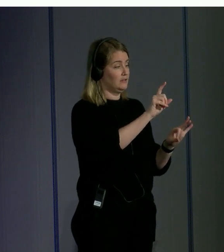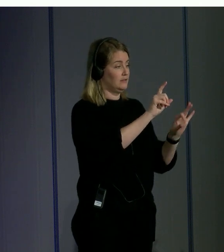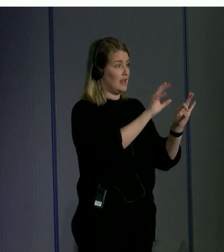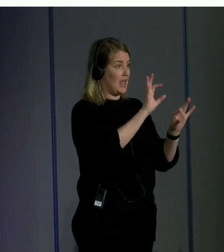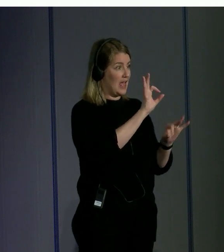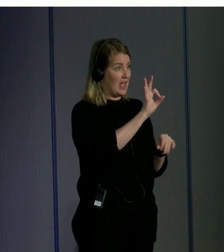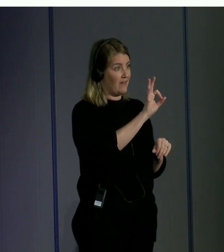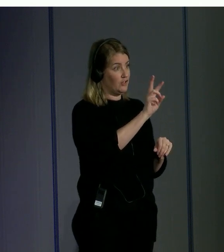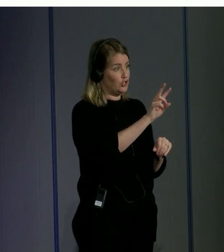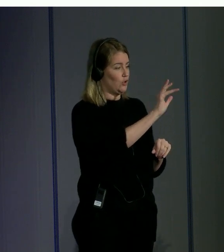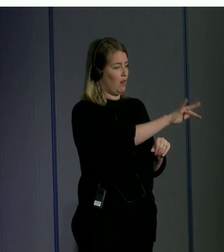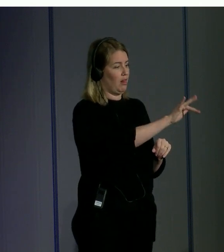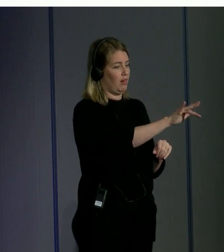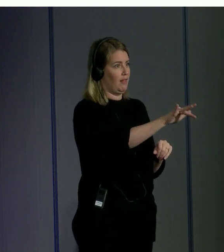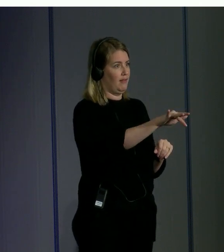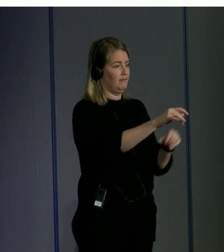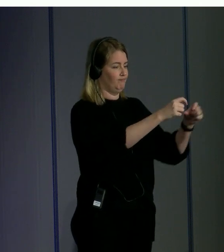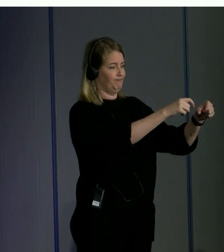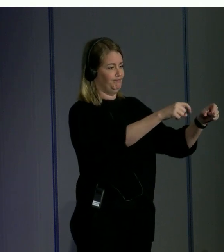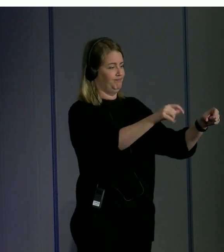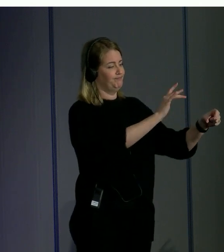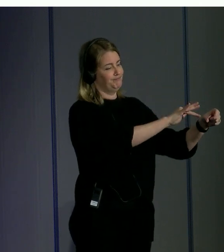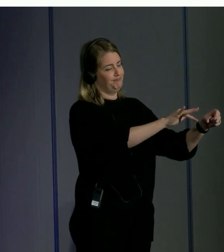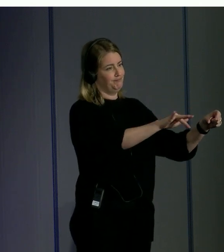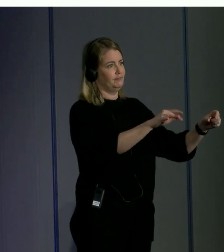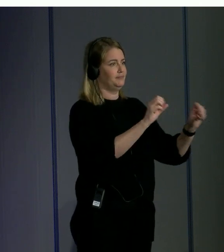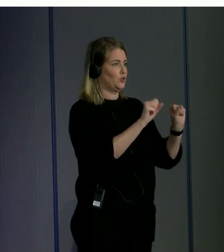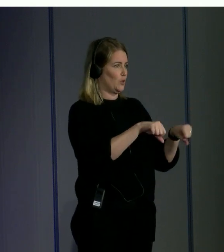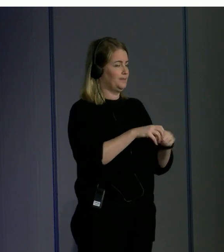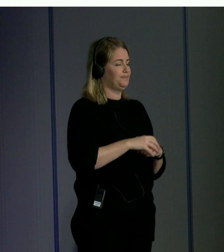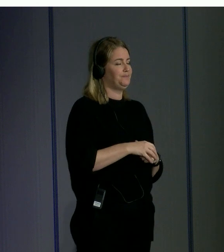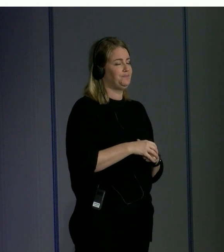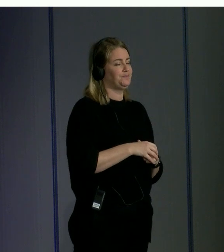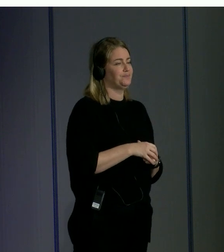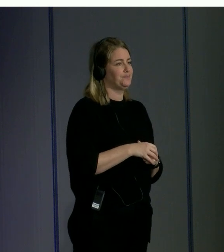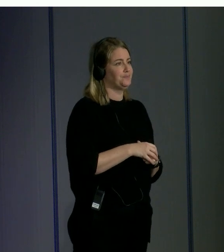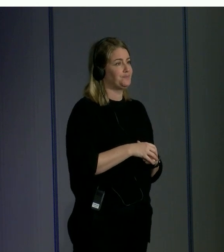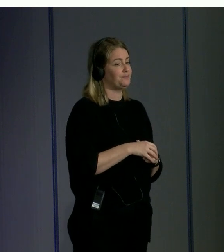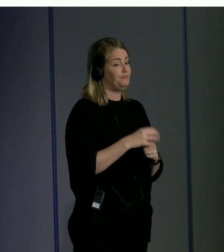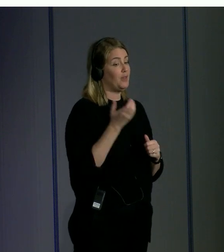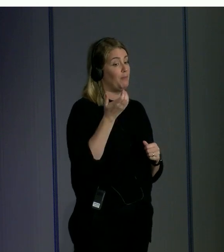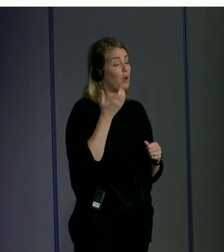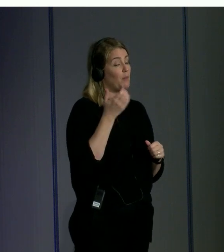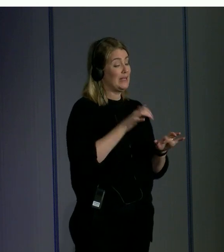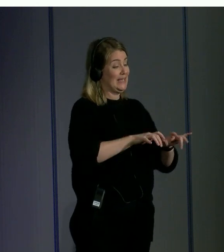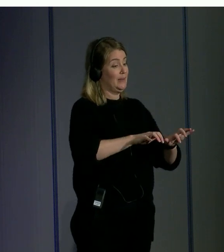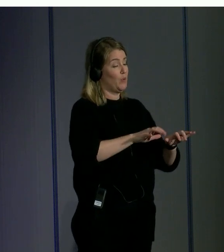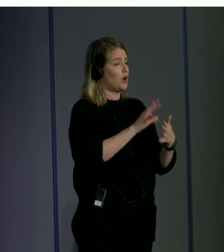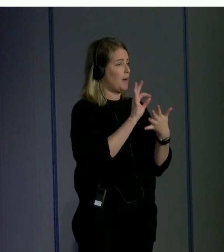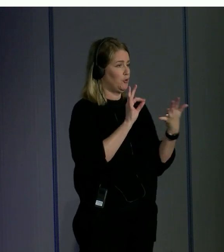These are things you can grab on to and do something. And mobile key is optional.